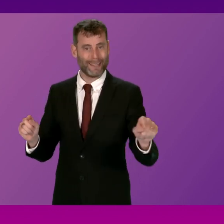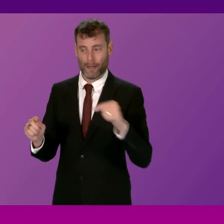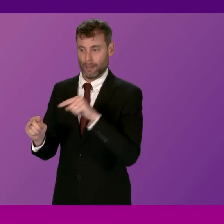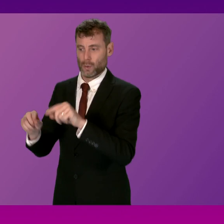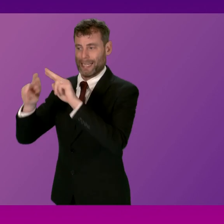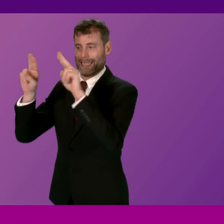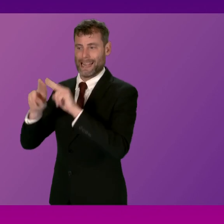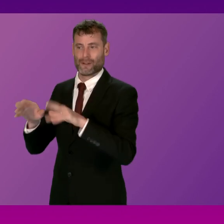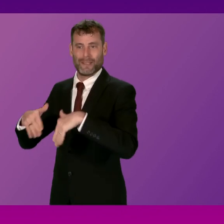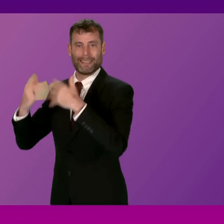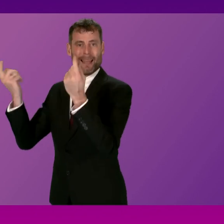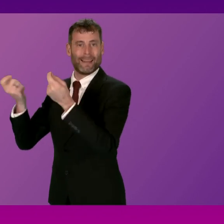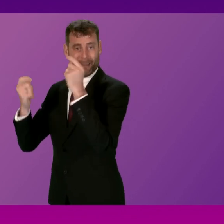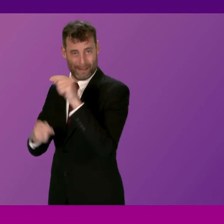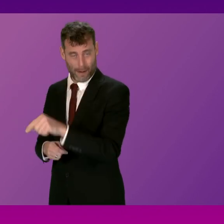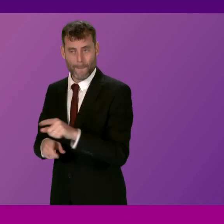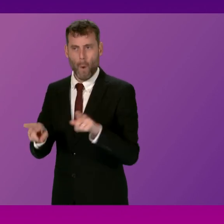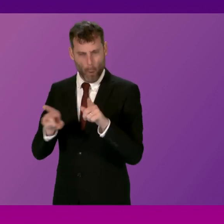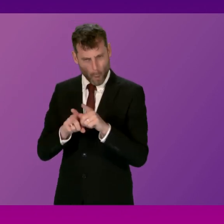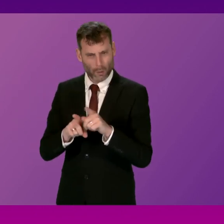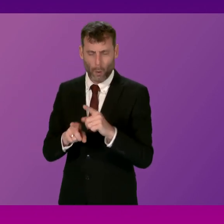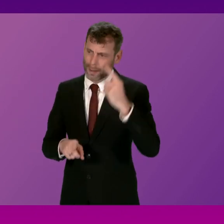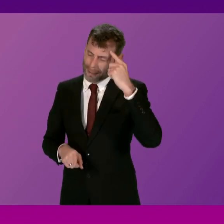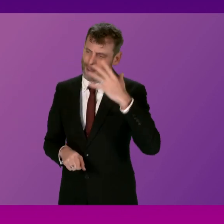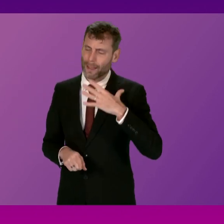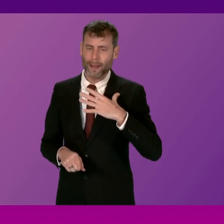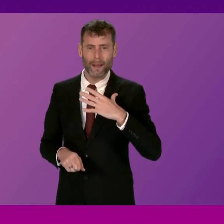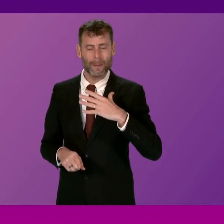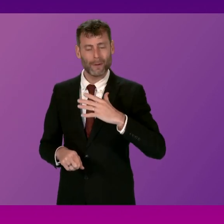to incorporate into Scots law the United Nations Convention on the Rights of the Child.